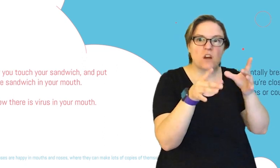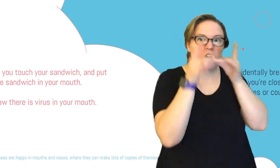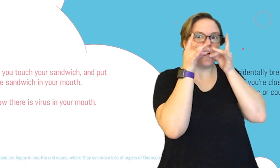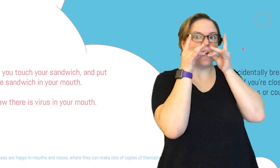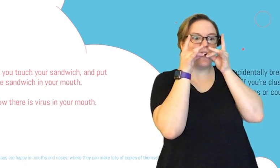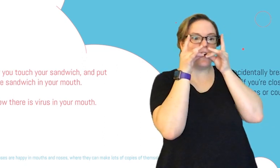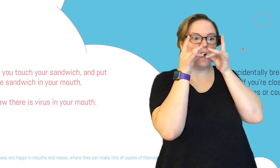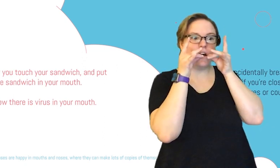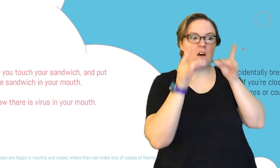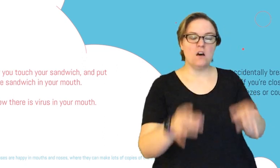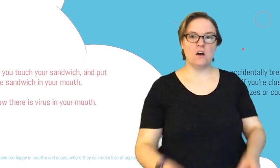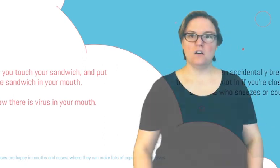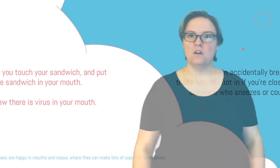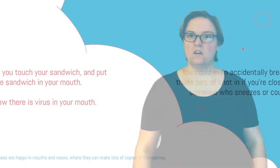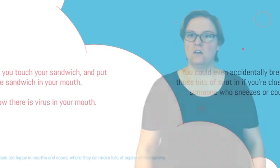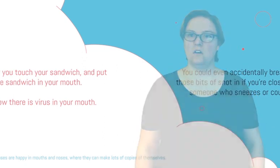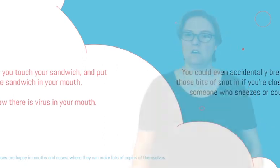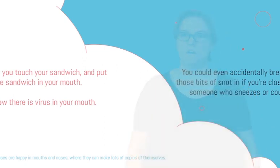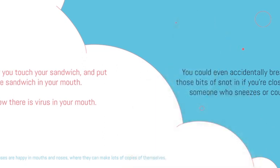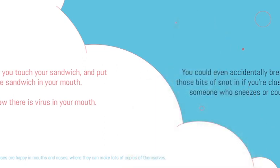Now there's a virus in your mouth